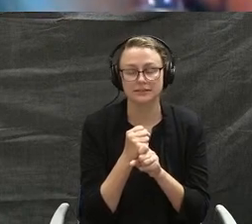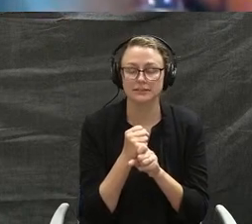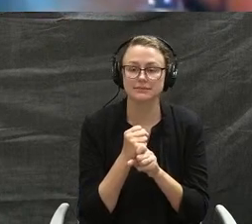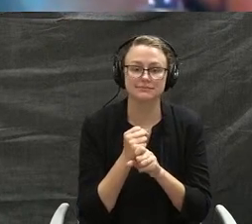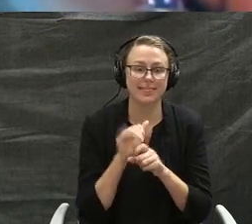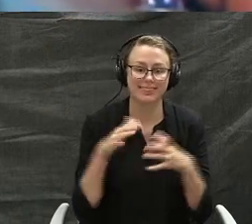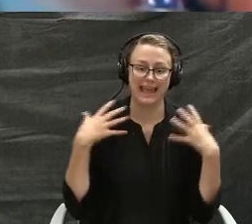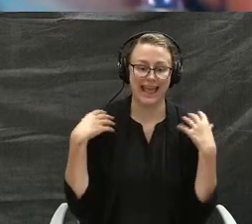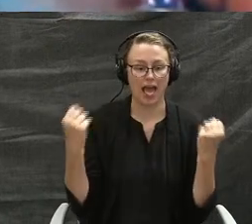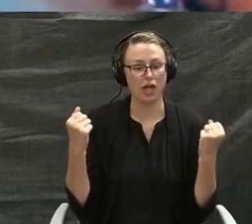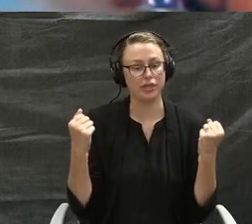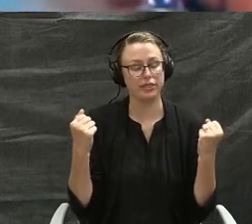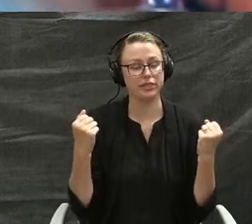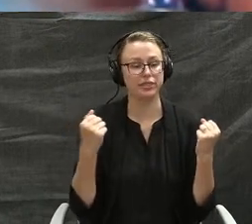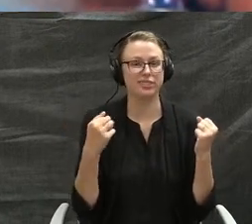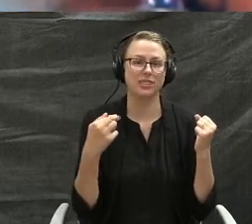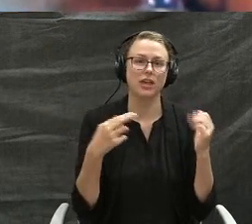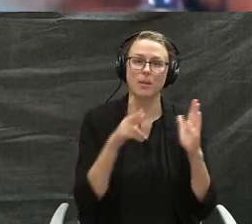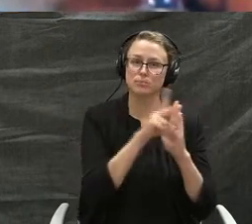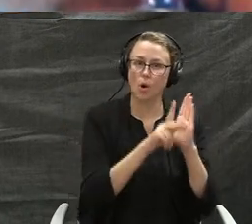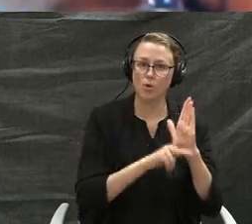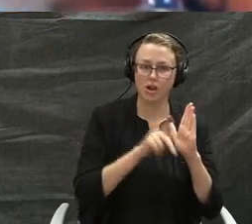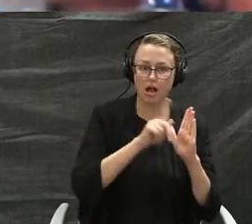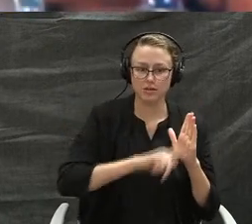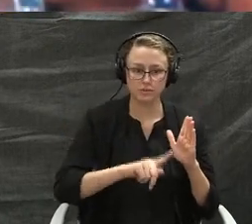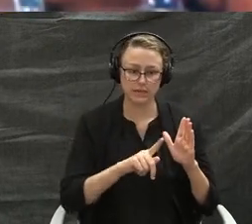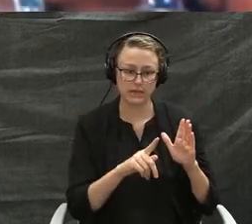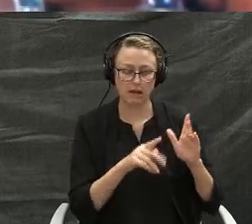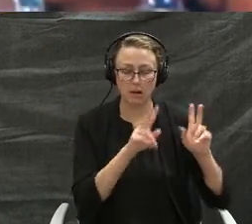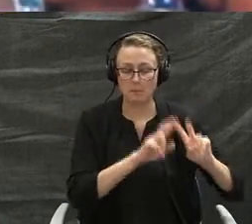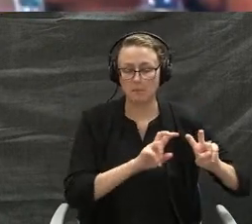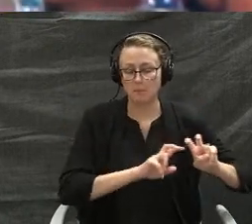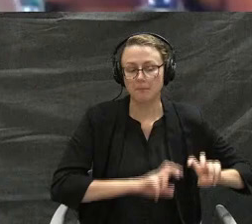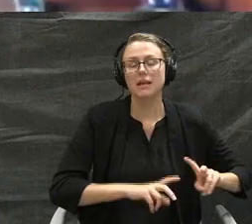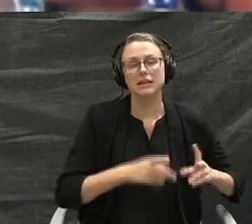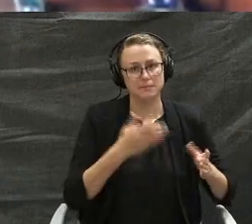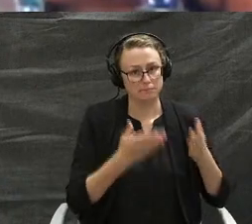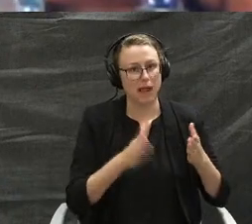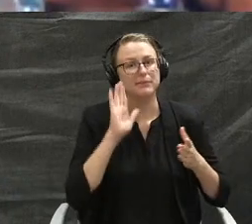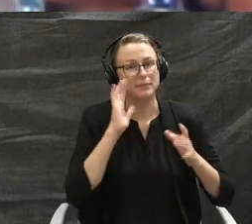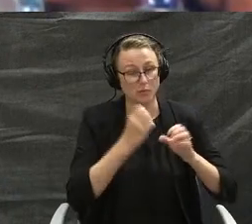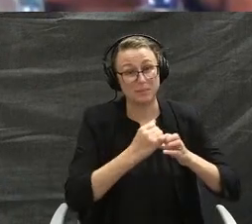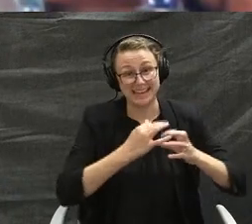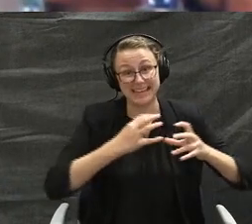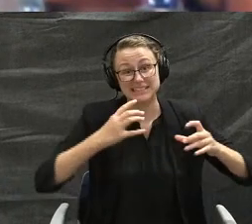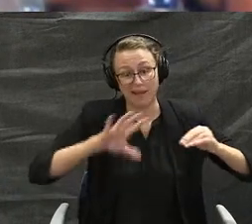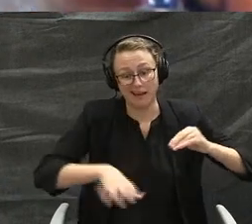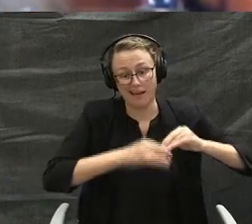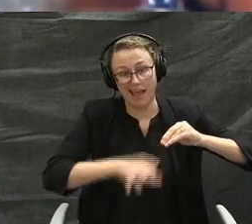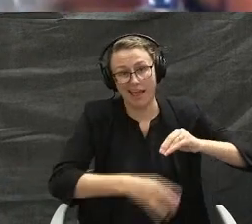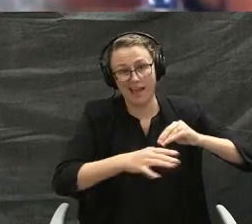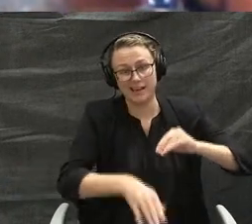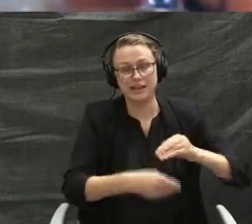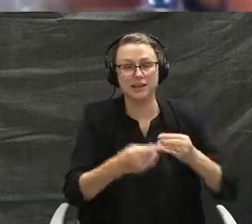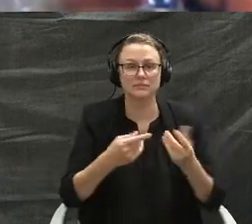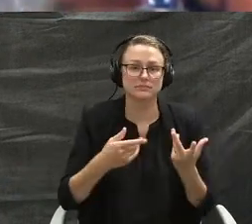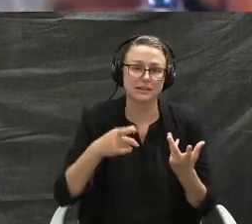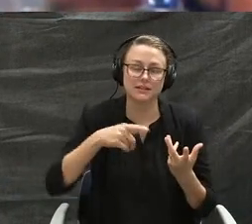are exploring, and they likely will be expanded and added as we find out new information, and again as the Minnesota